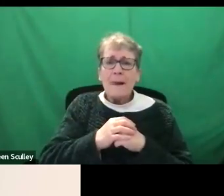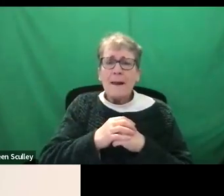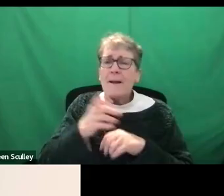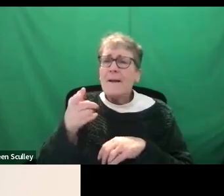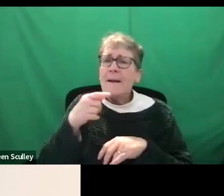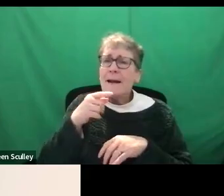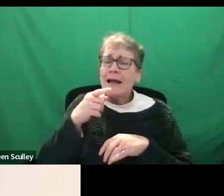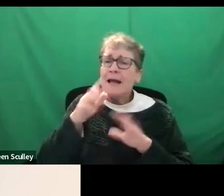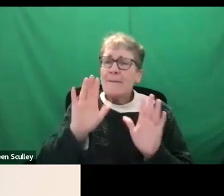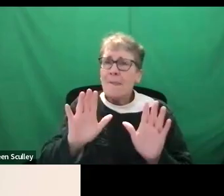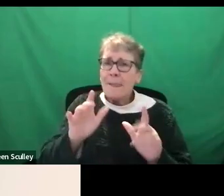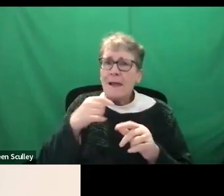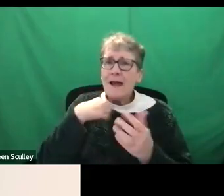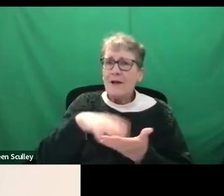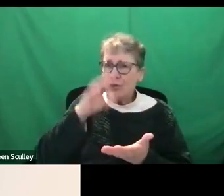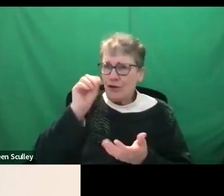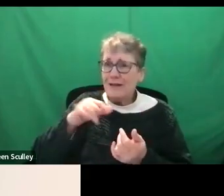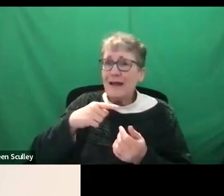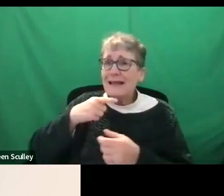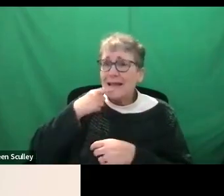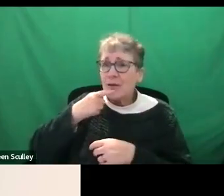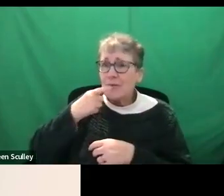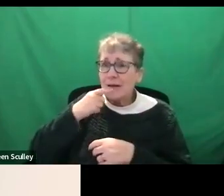going with the ASL route or the speech route.